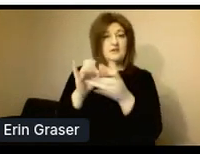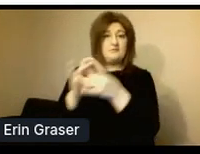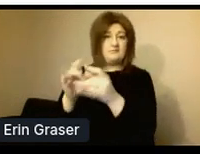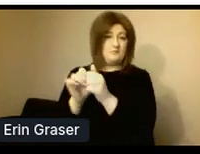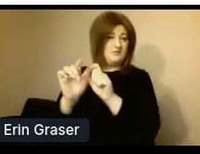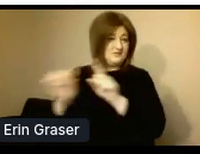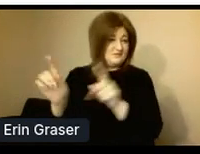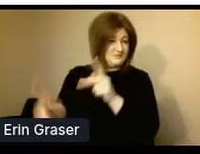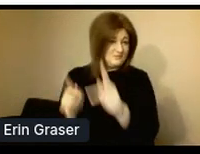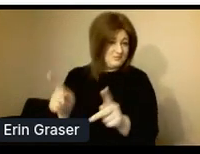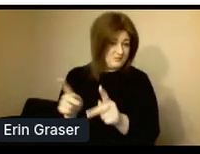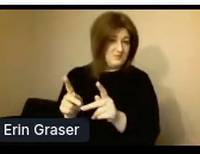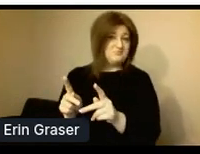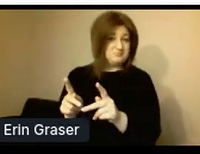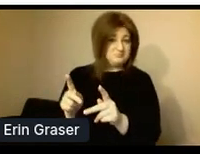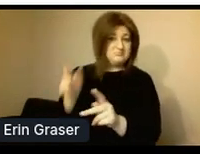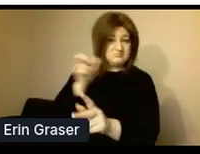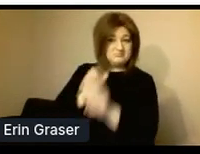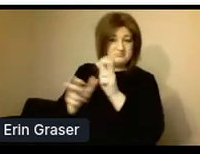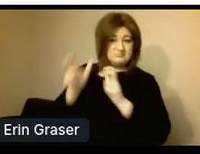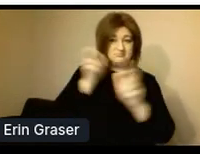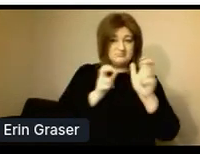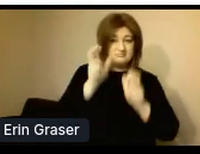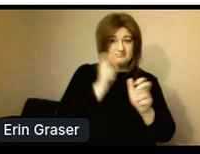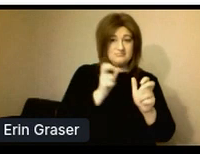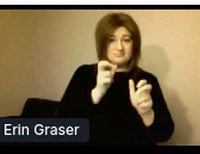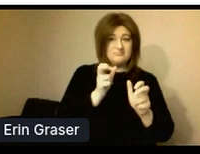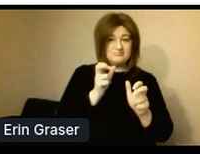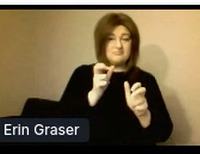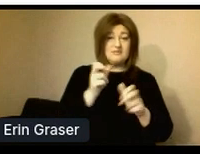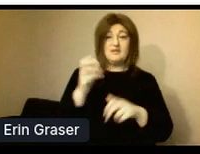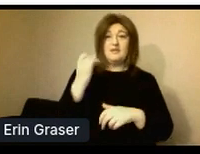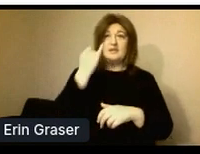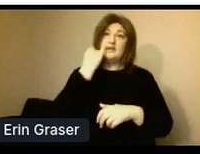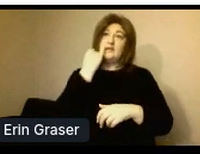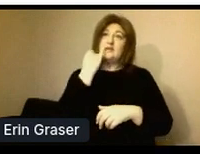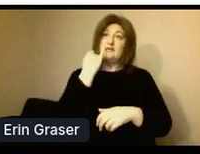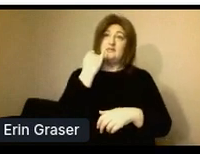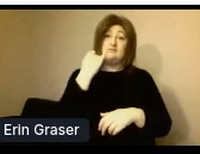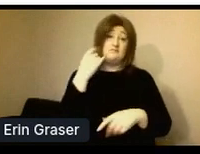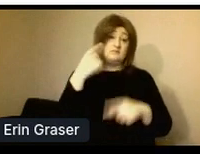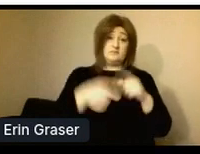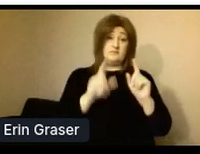If you can't necessarily get out, guess what?